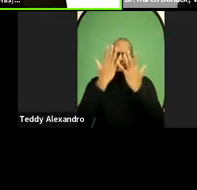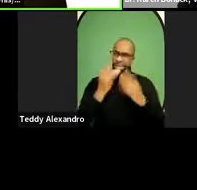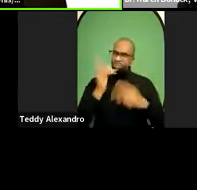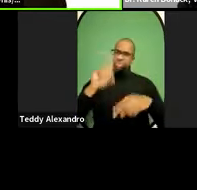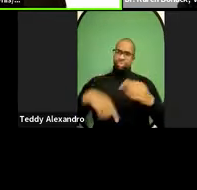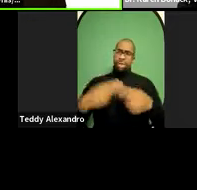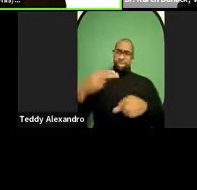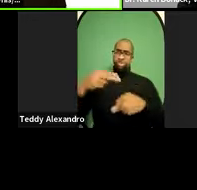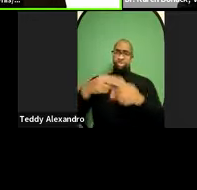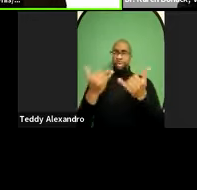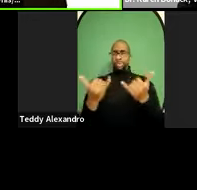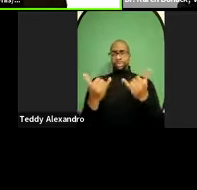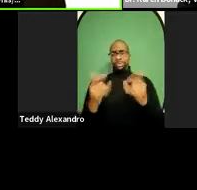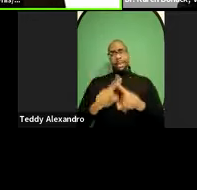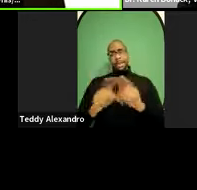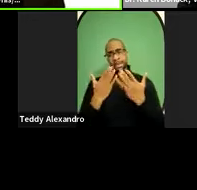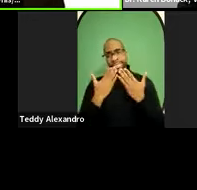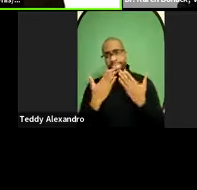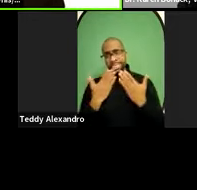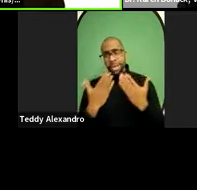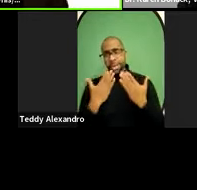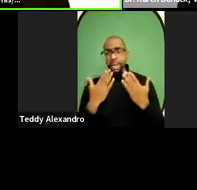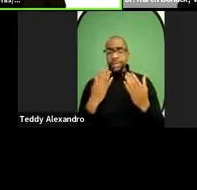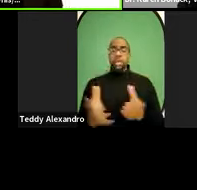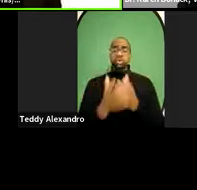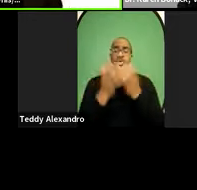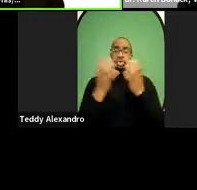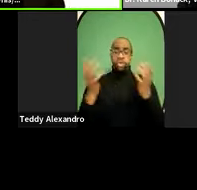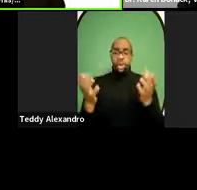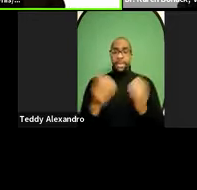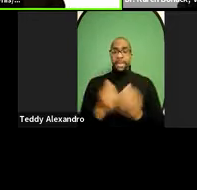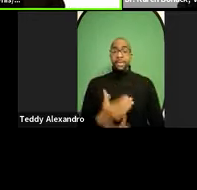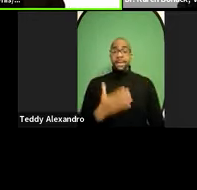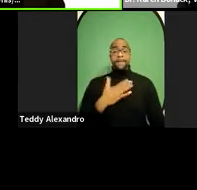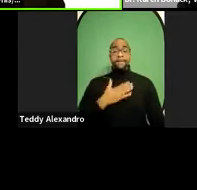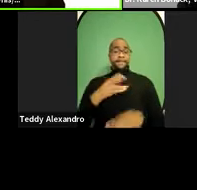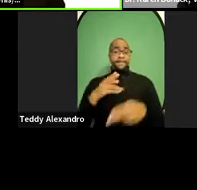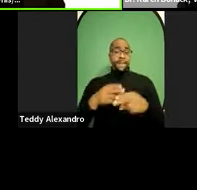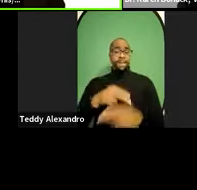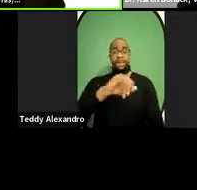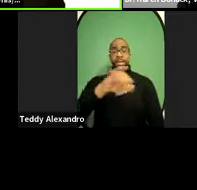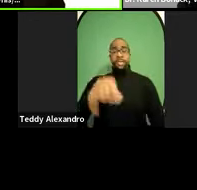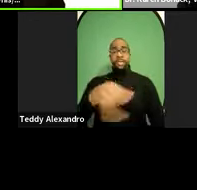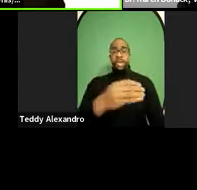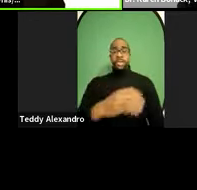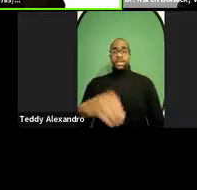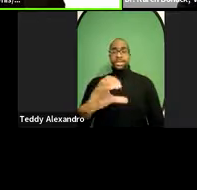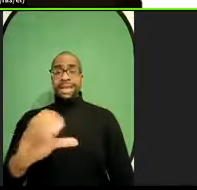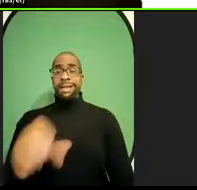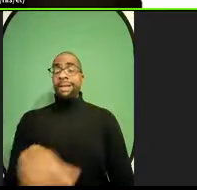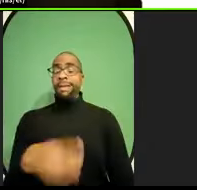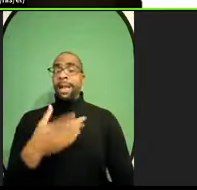I say But yes, thank you so much. h. So my name is JC courts h. So my name is JC cortez and